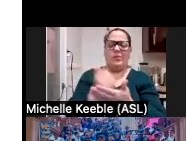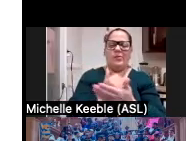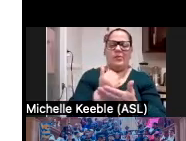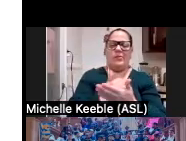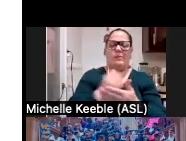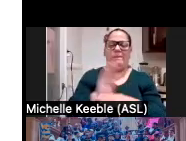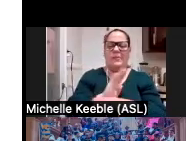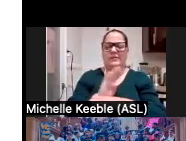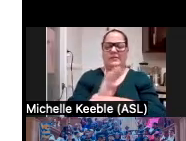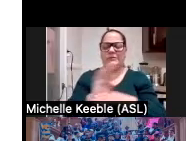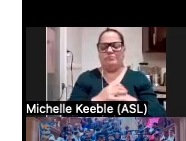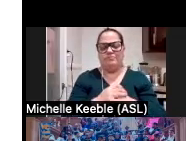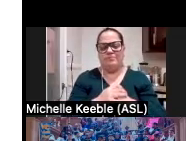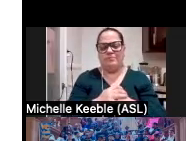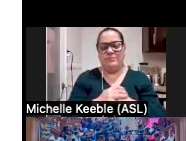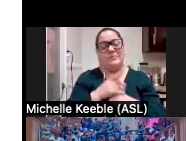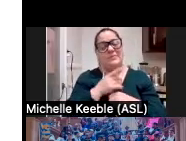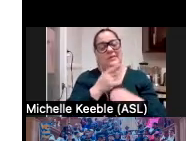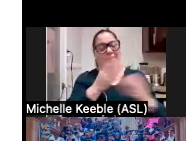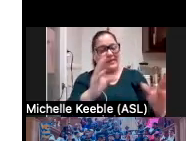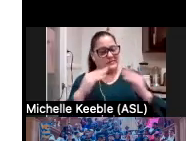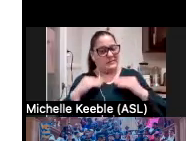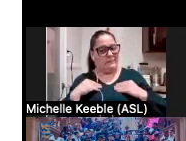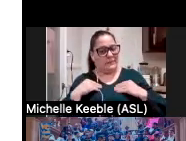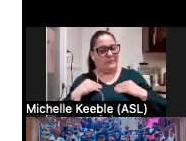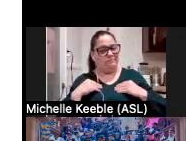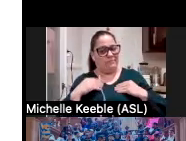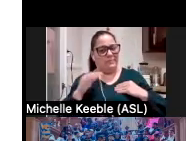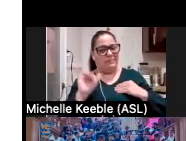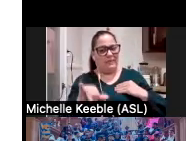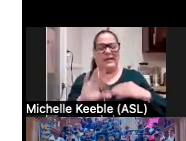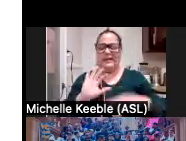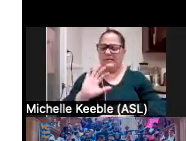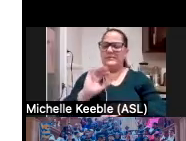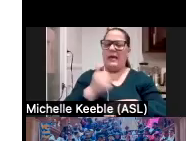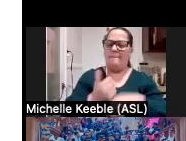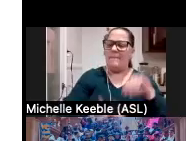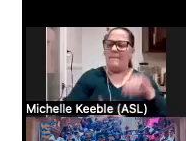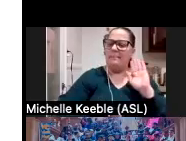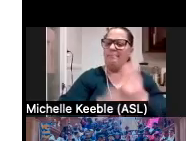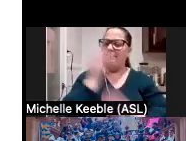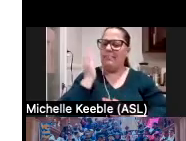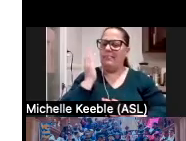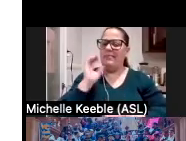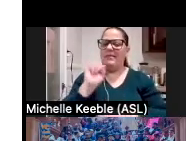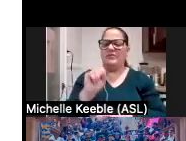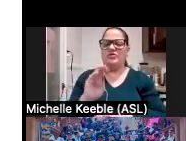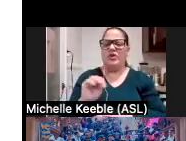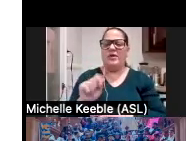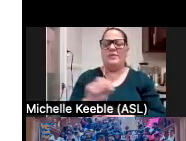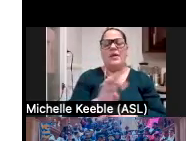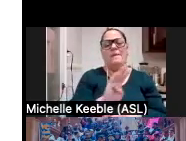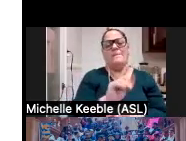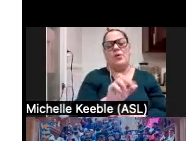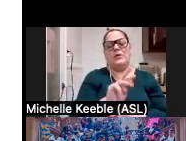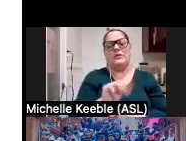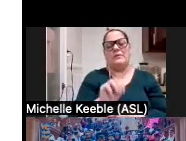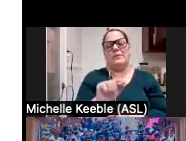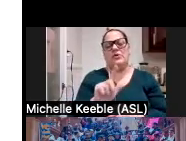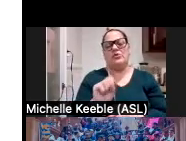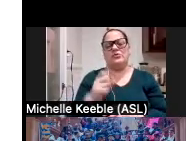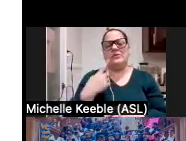so he took that advice to heart um and he left his job at Burlington Mills um with and set out